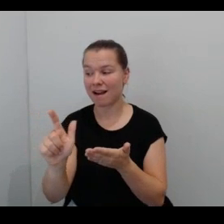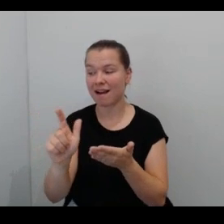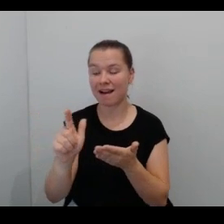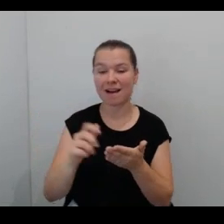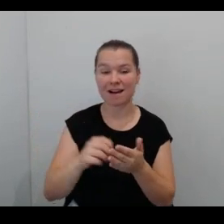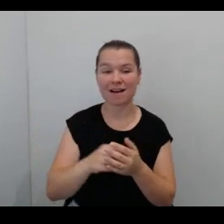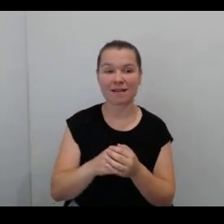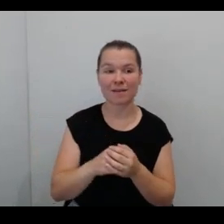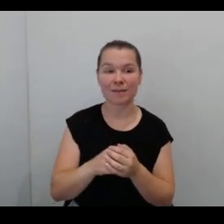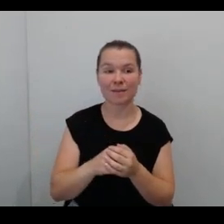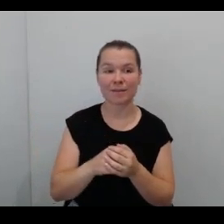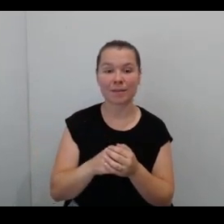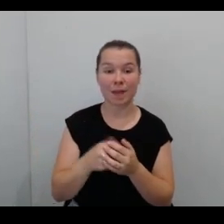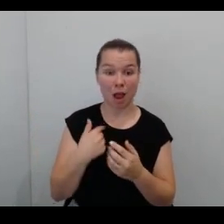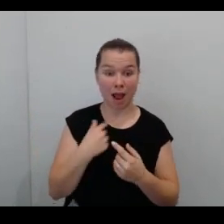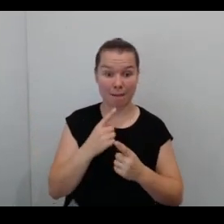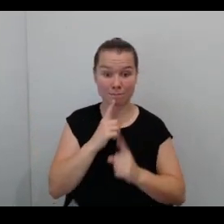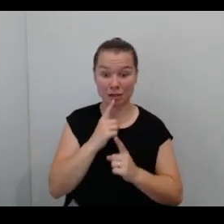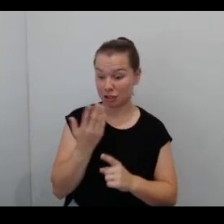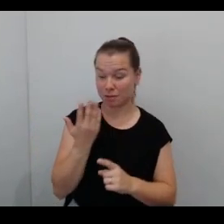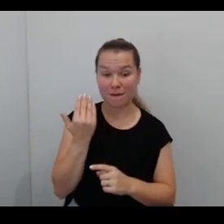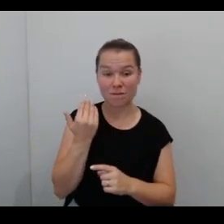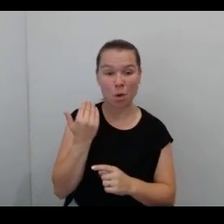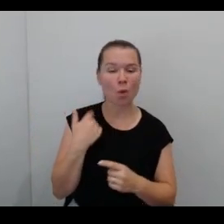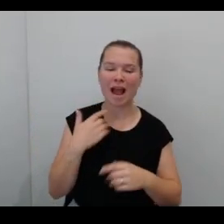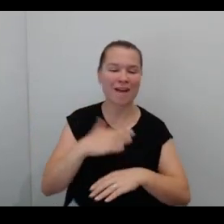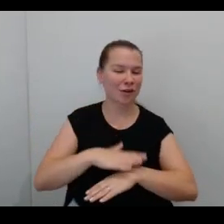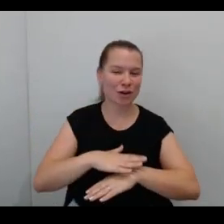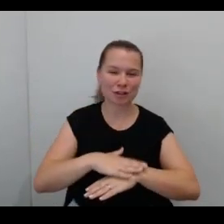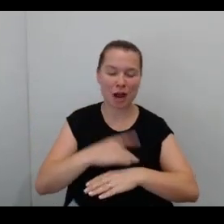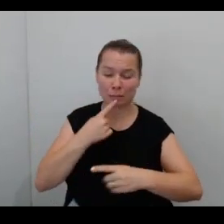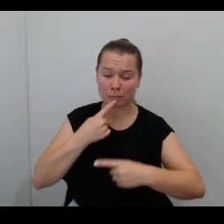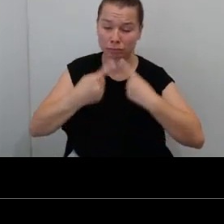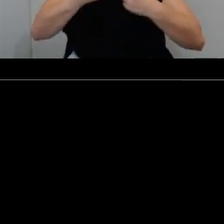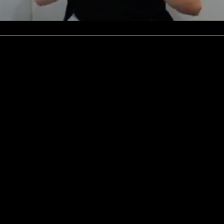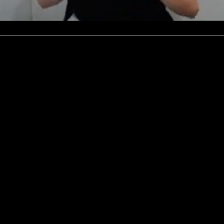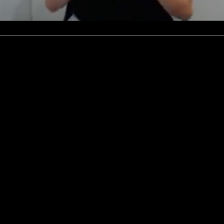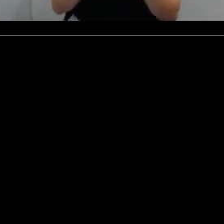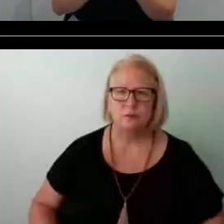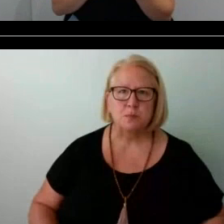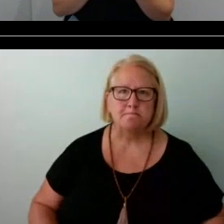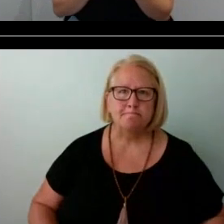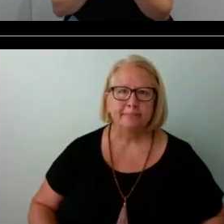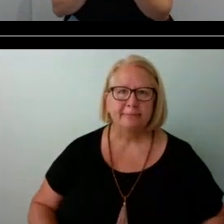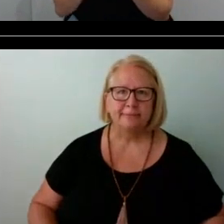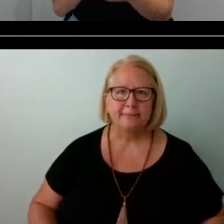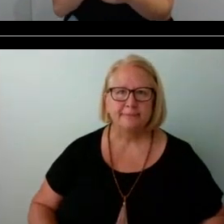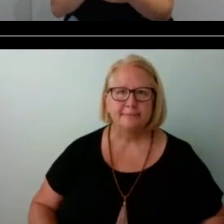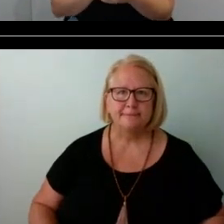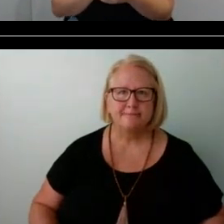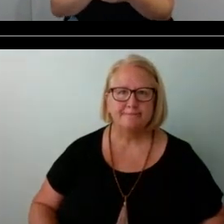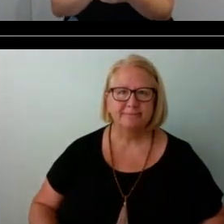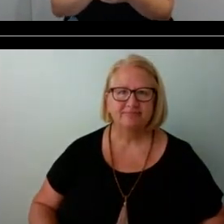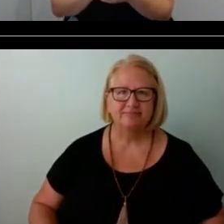As we mentioned earlier, we don't have time to get through all of the slides today but